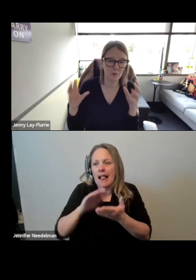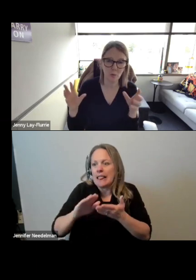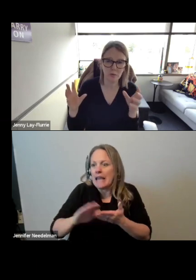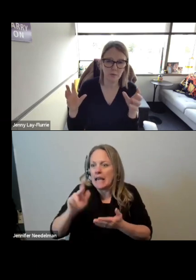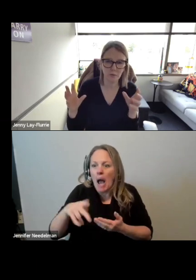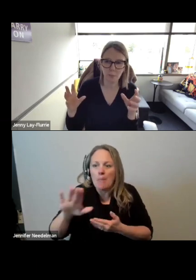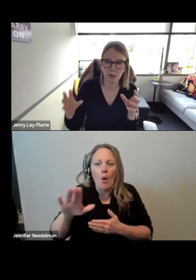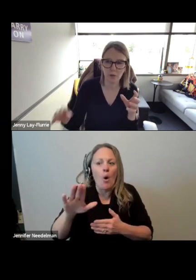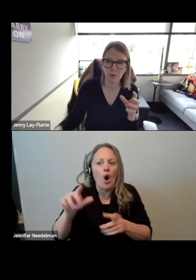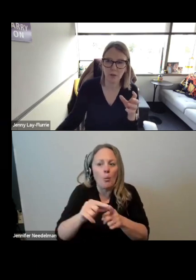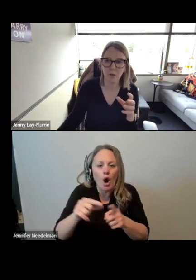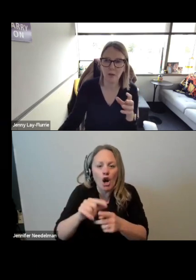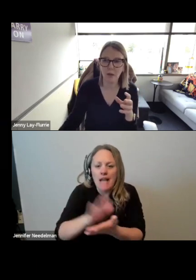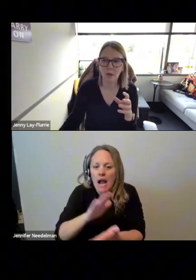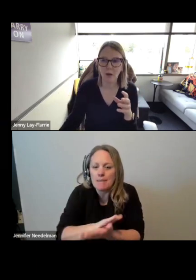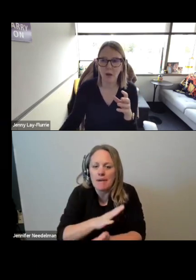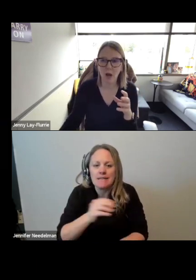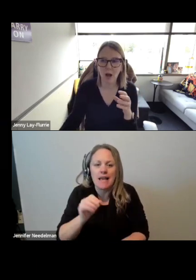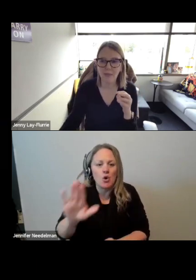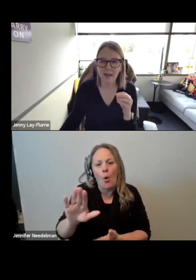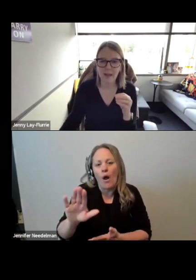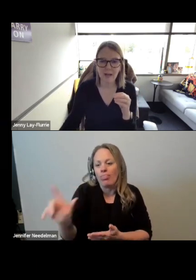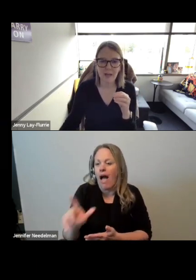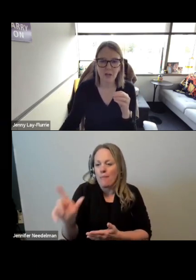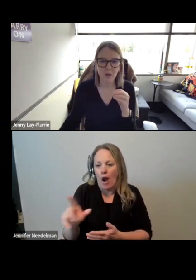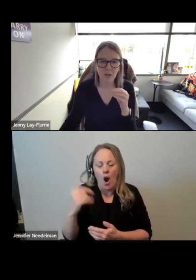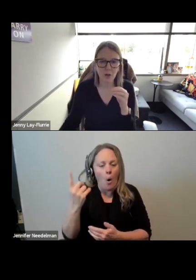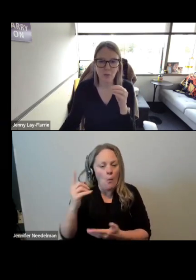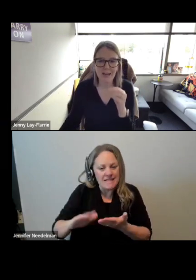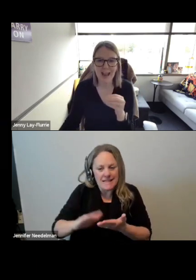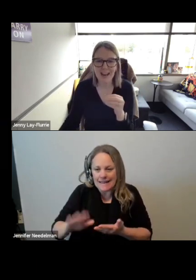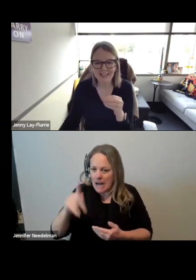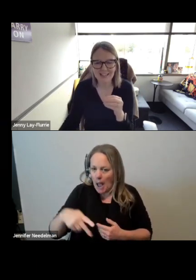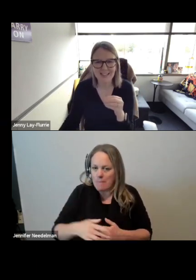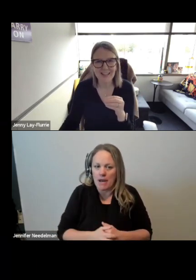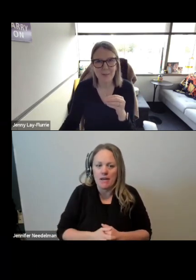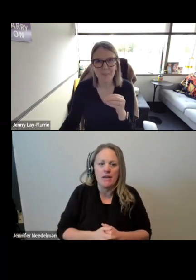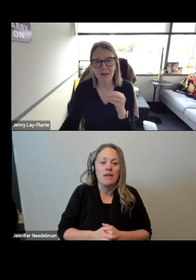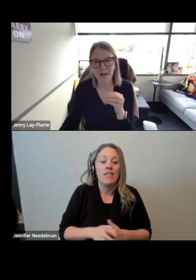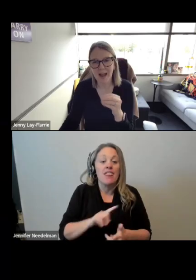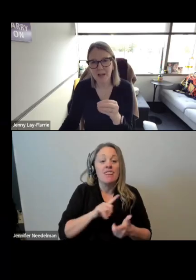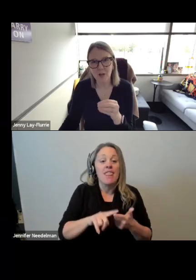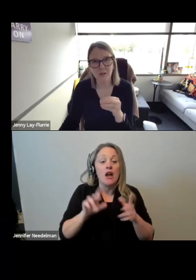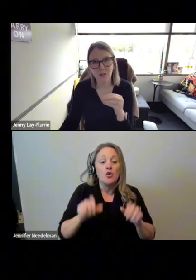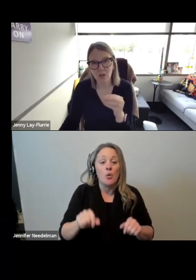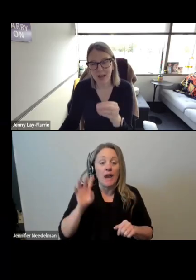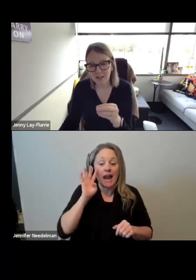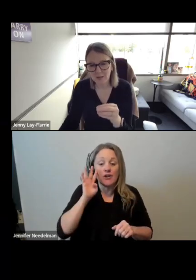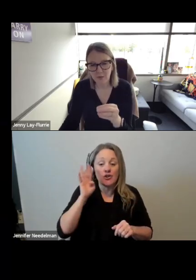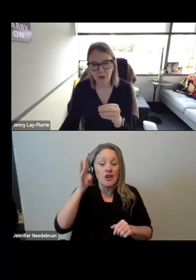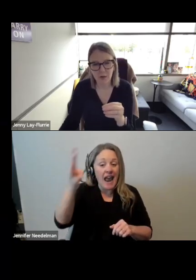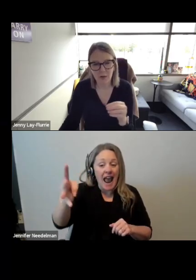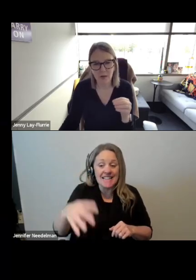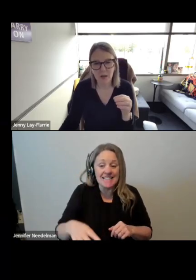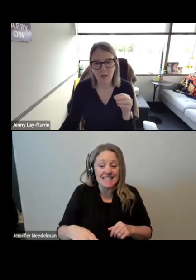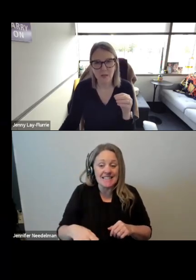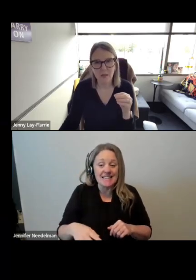and your stores of information, and then you can create an agent - a chat environment -